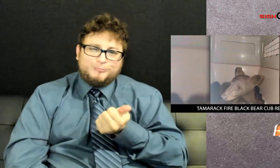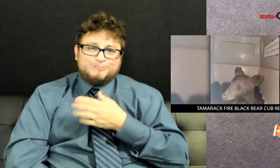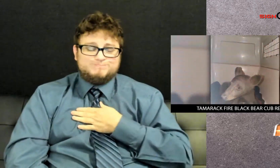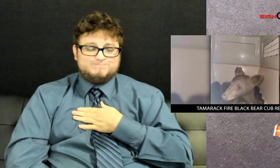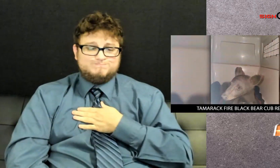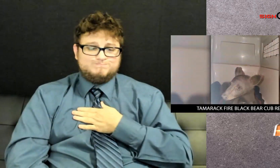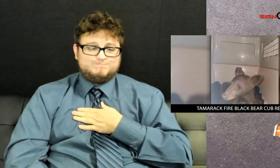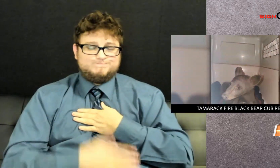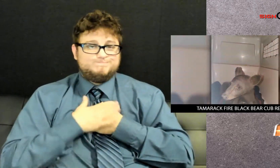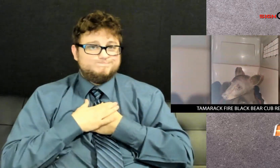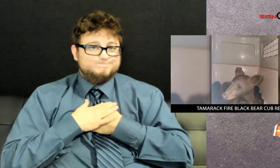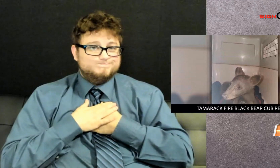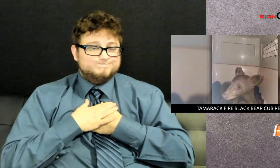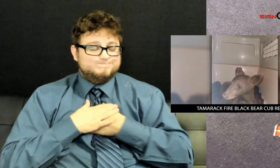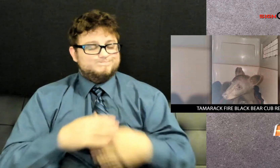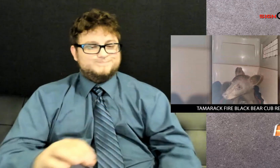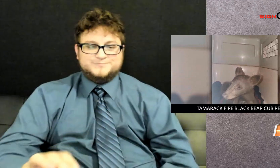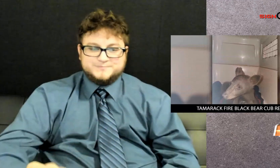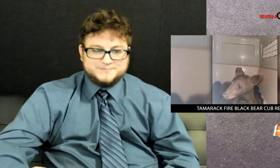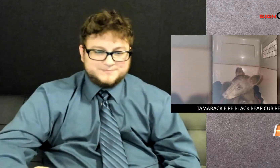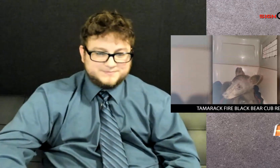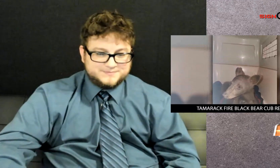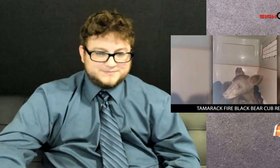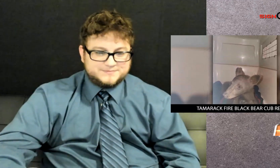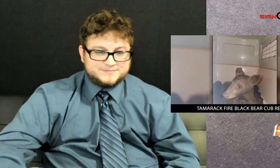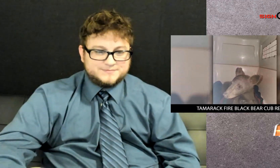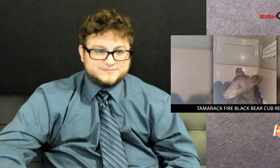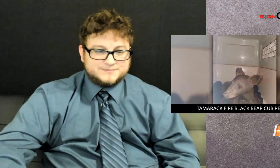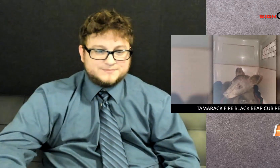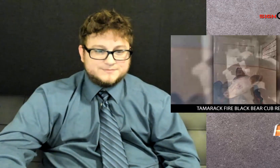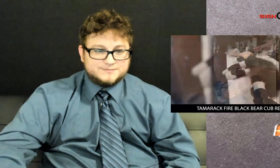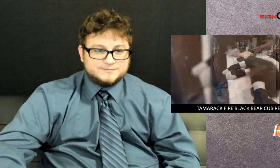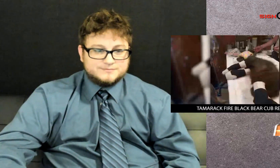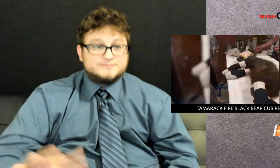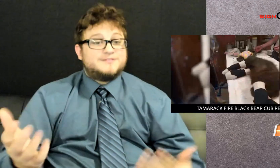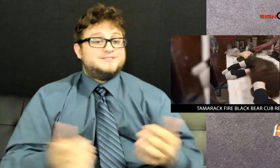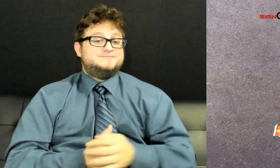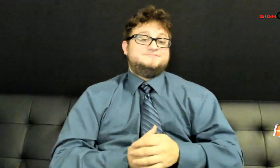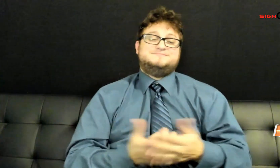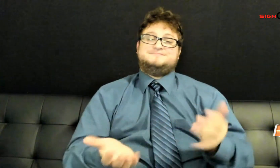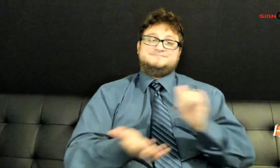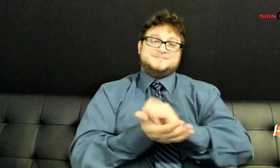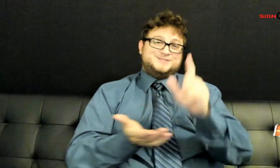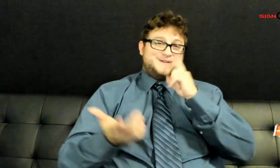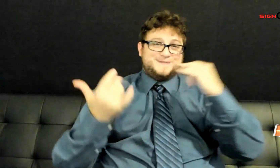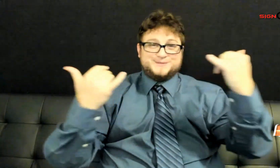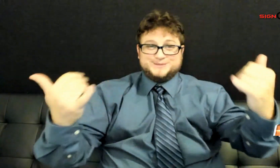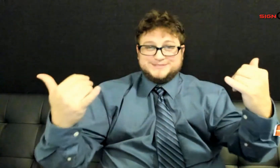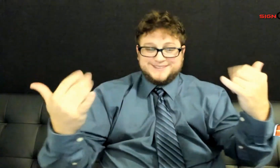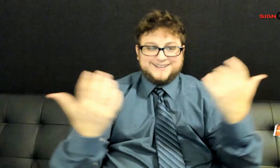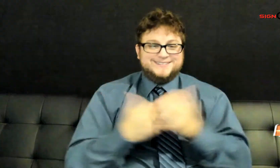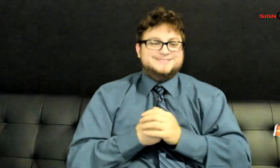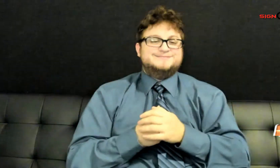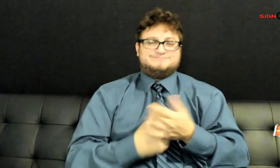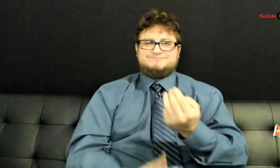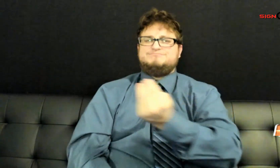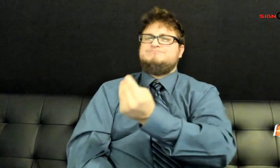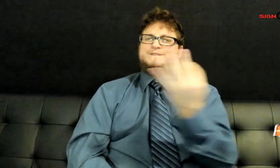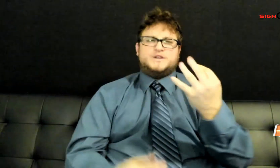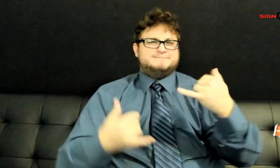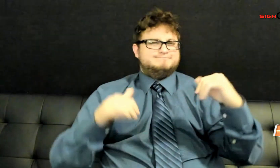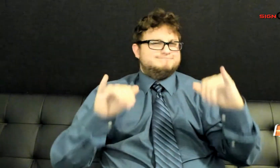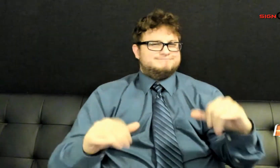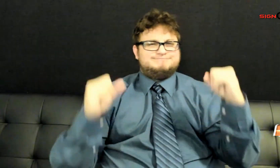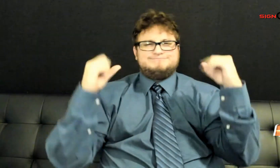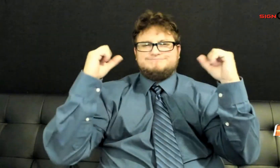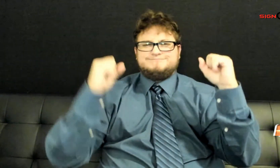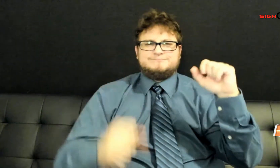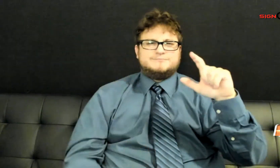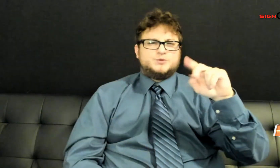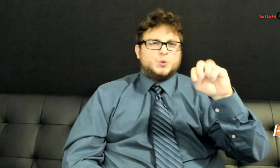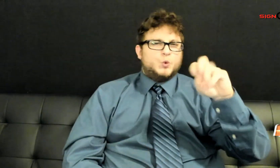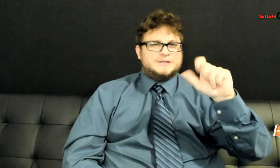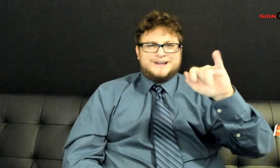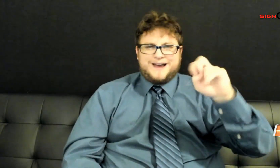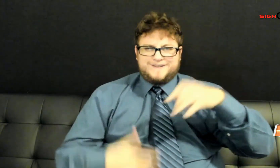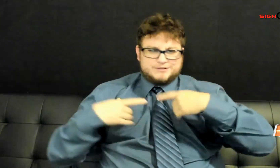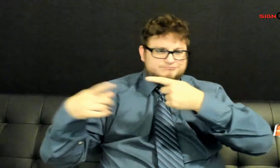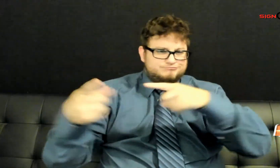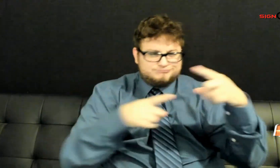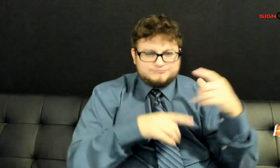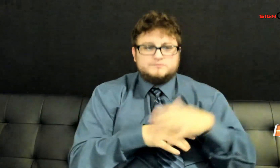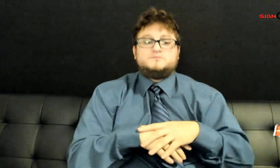so cute well that's all for today Sign1News will be broadcasting live updates Monday through